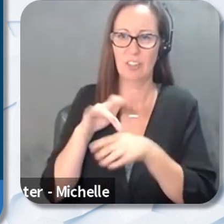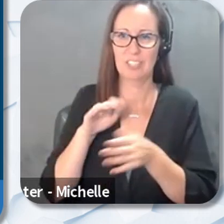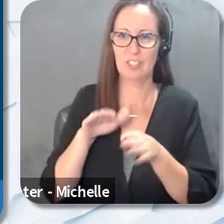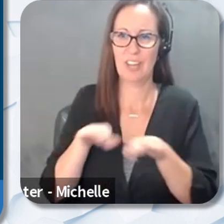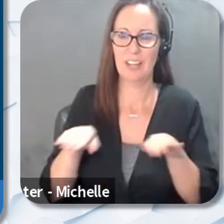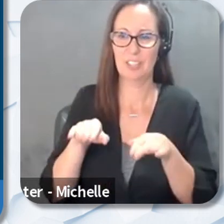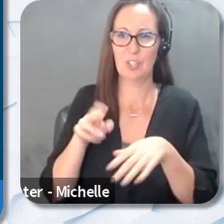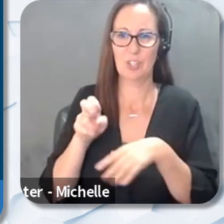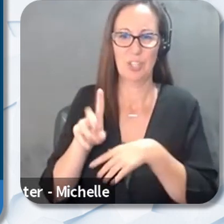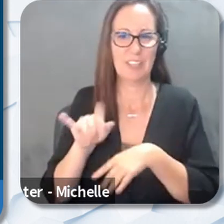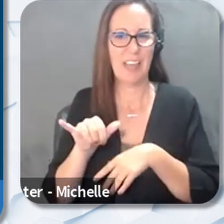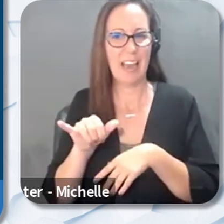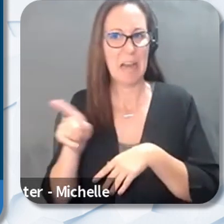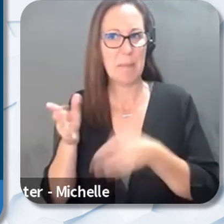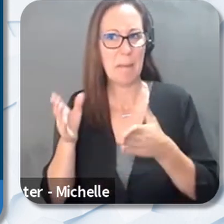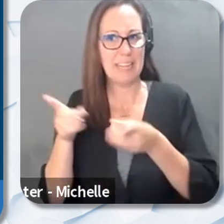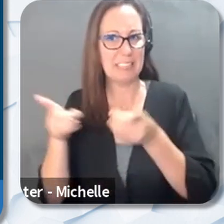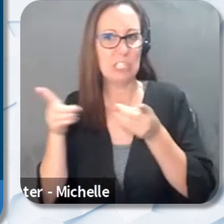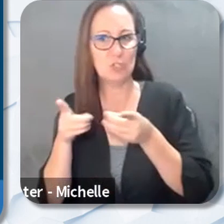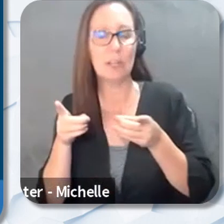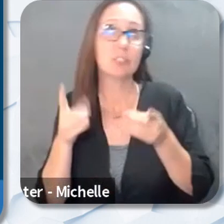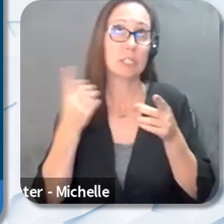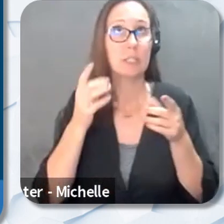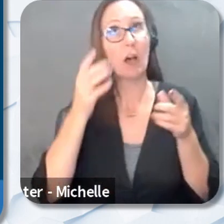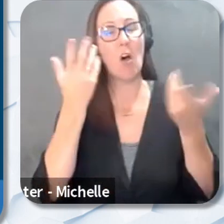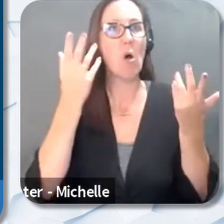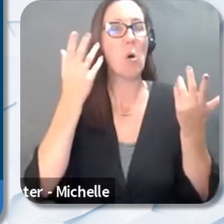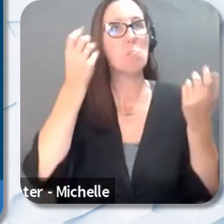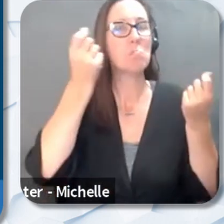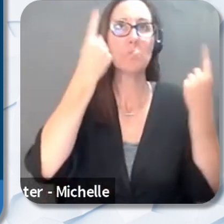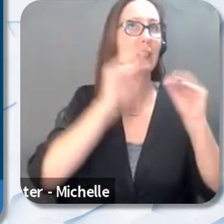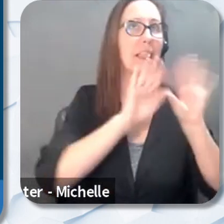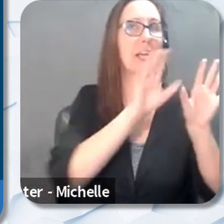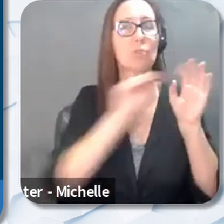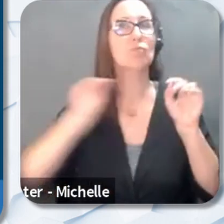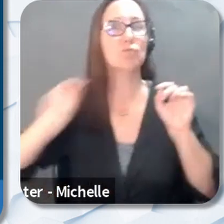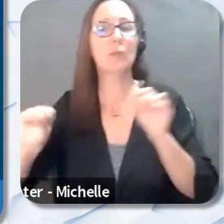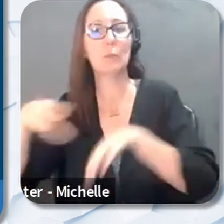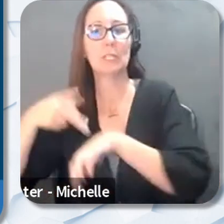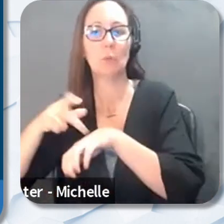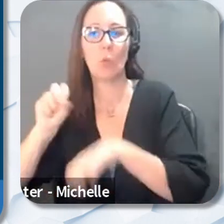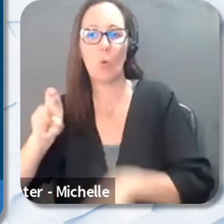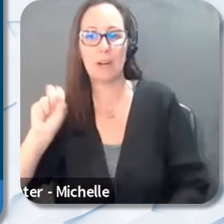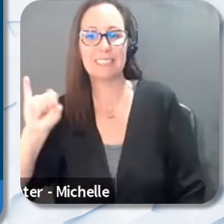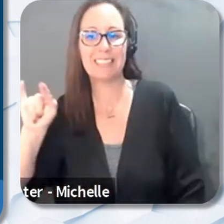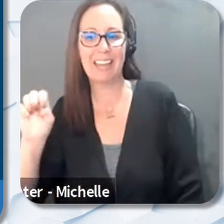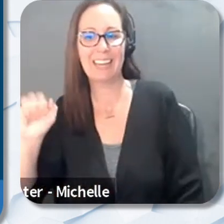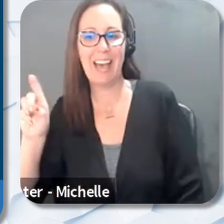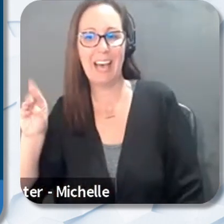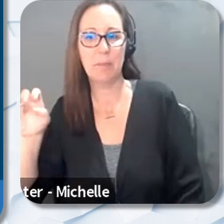may just put that under the principal or the site admin and that could be really detrimental,